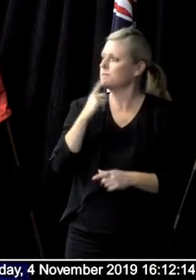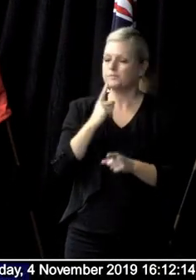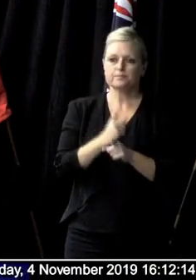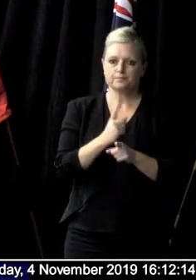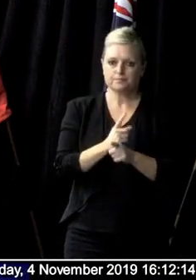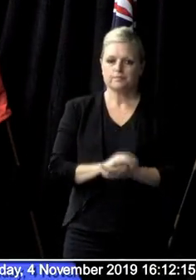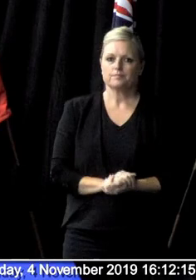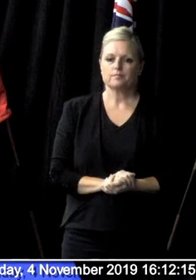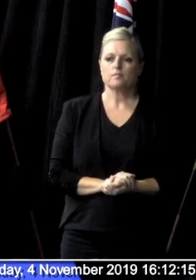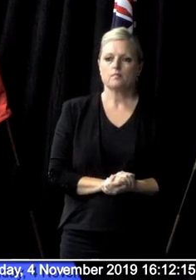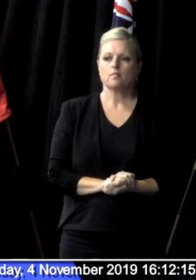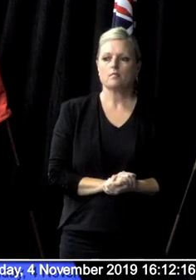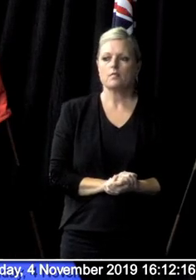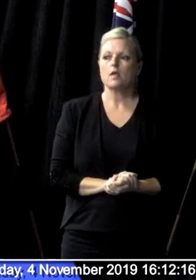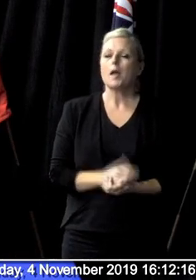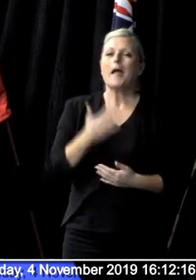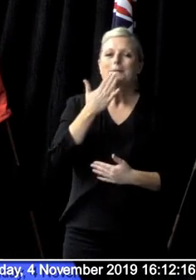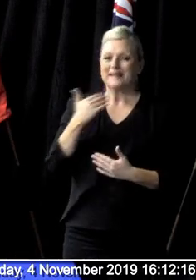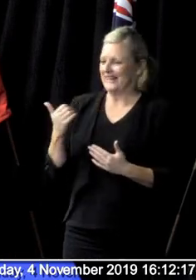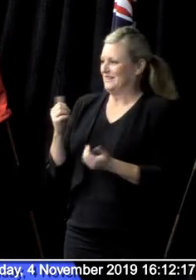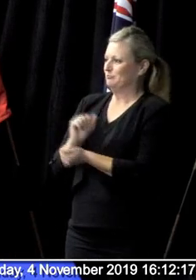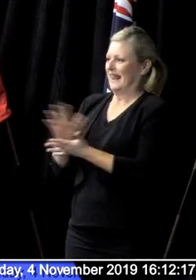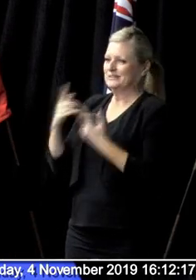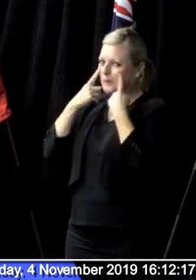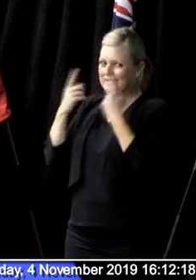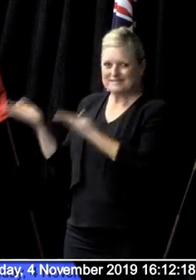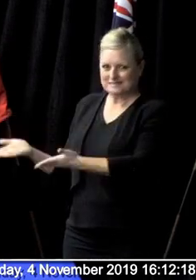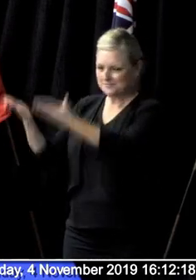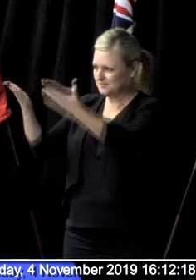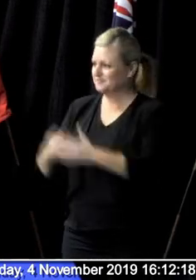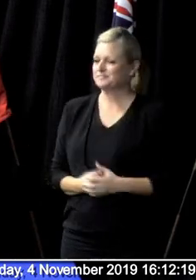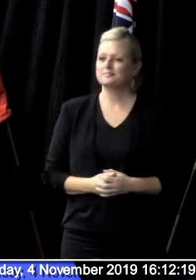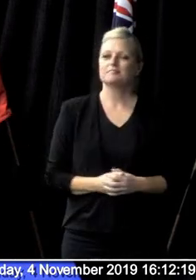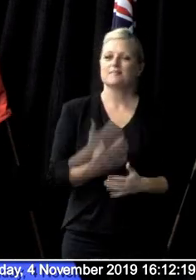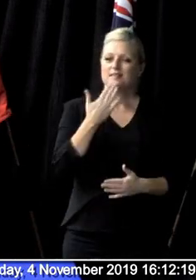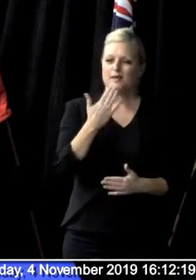Can they be released? They can be released. Thank you. Mrs Wilson, thank you very much.